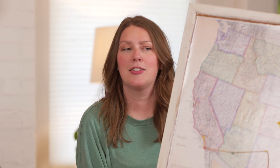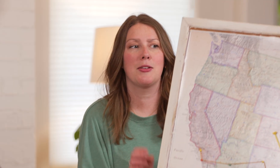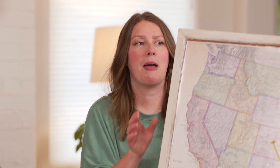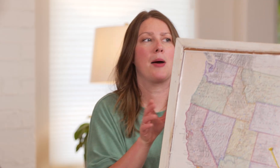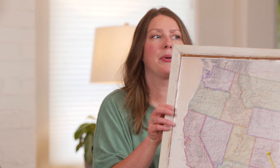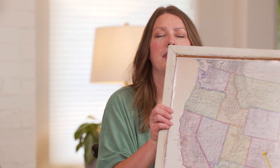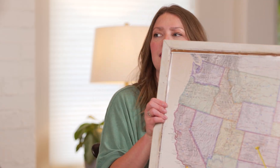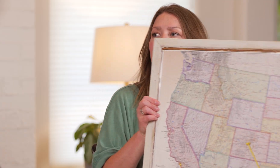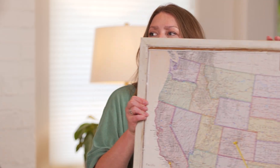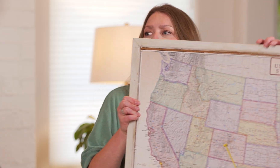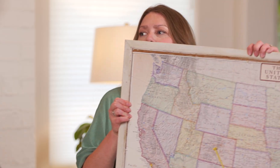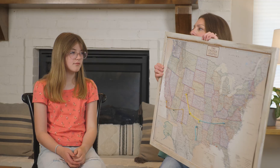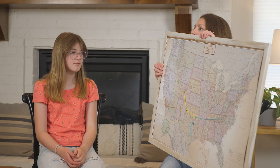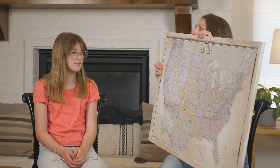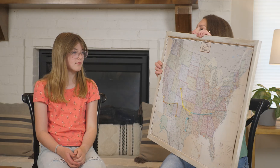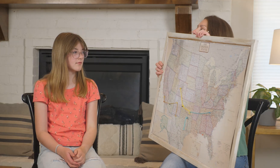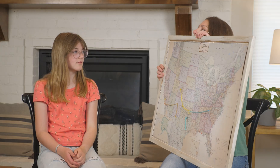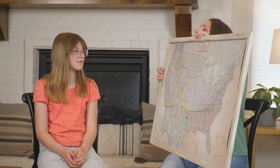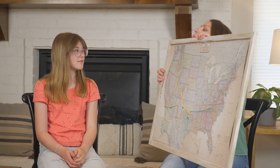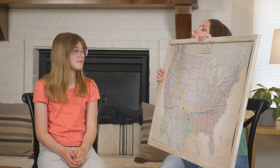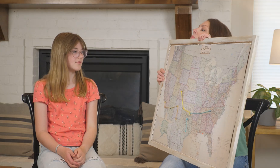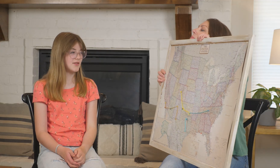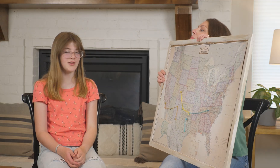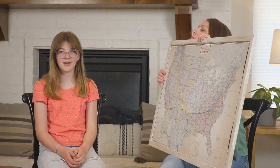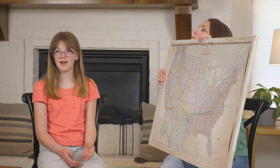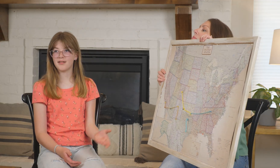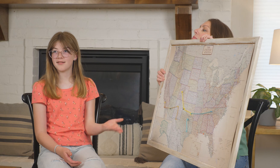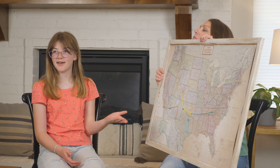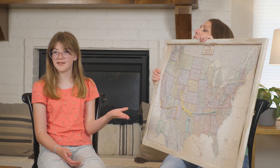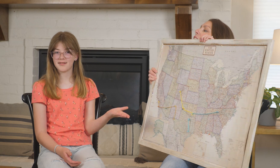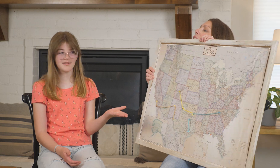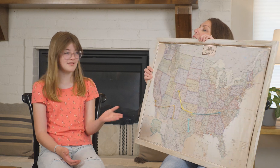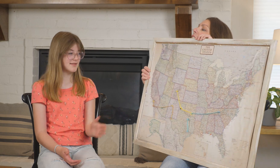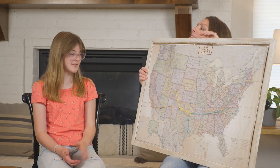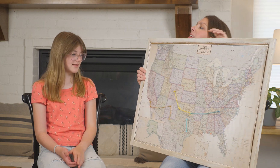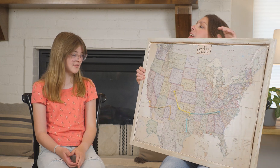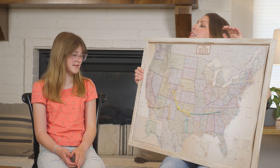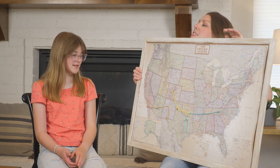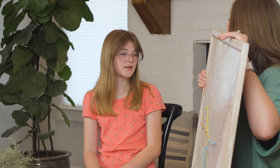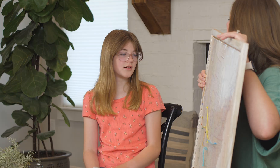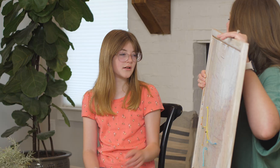Here's a map. The United States, the United States.